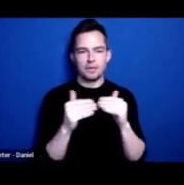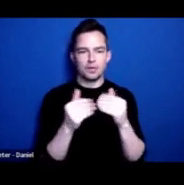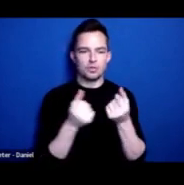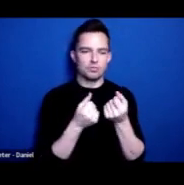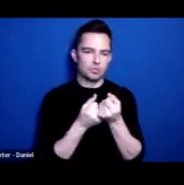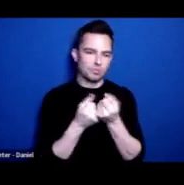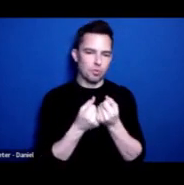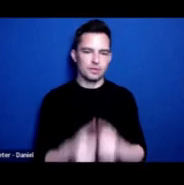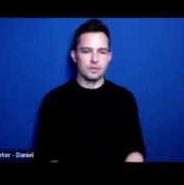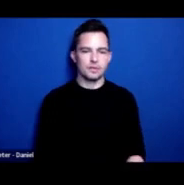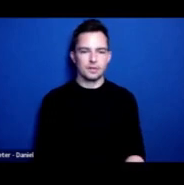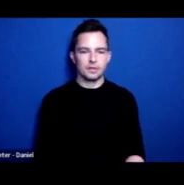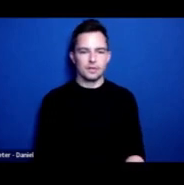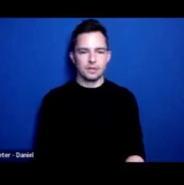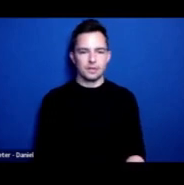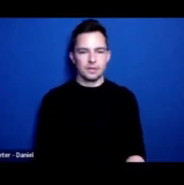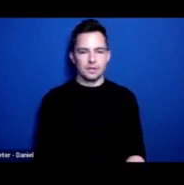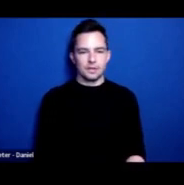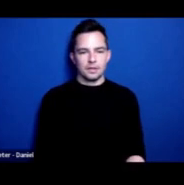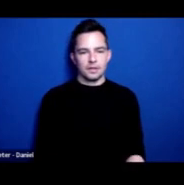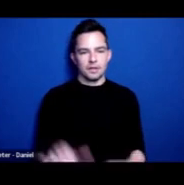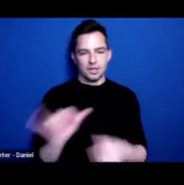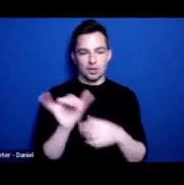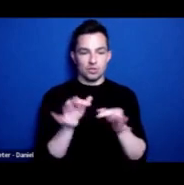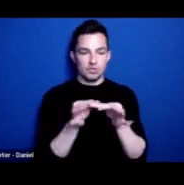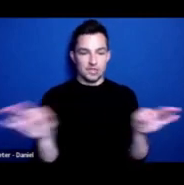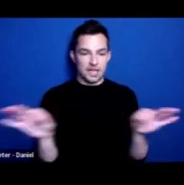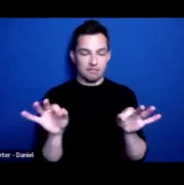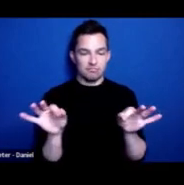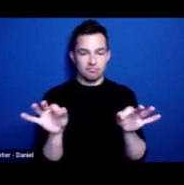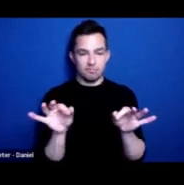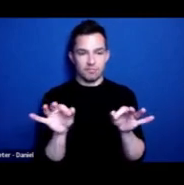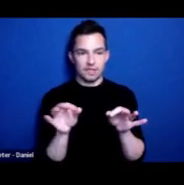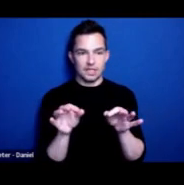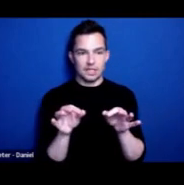provide peer support. Next, Next slide, please. I want to thank